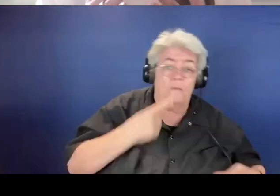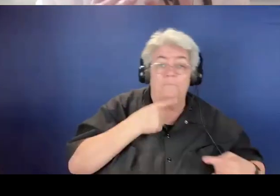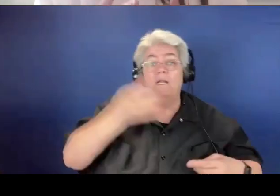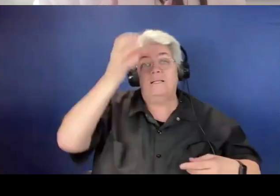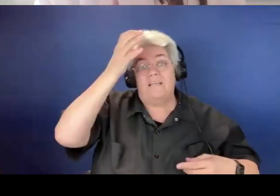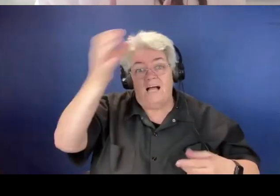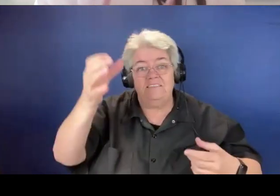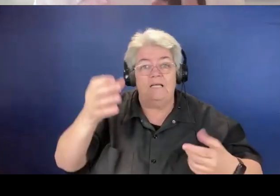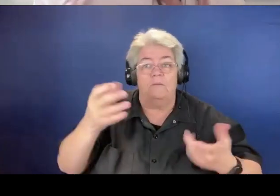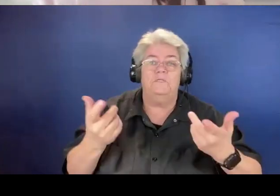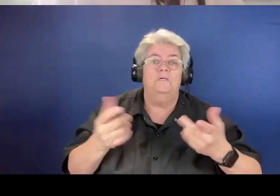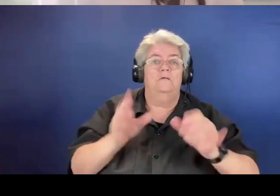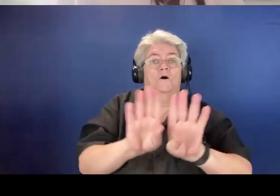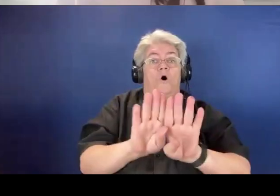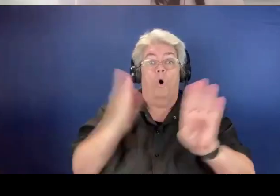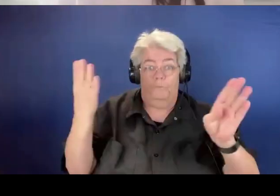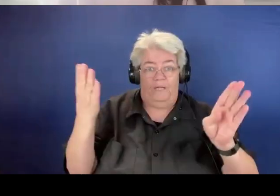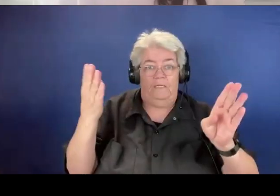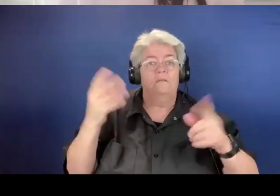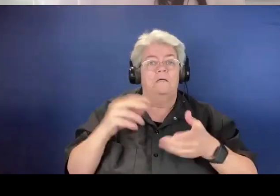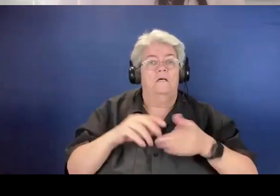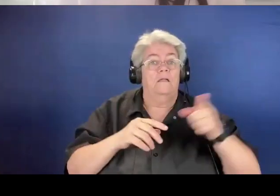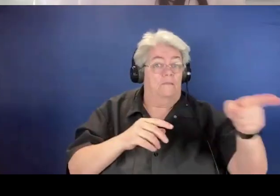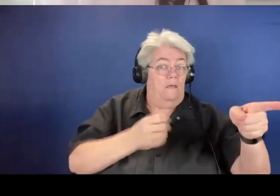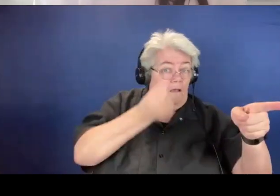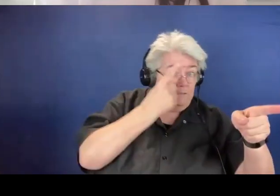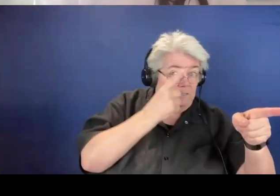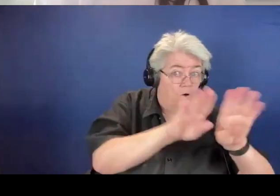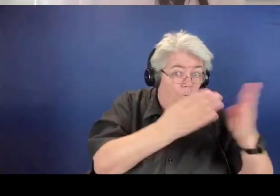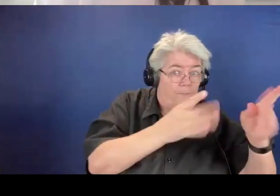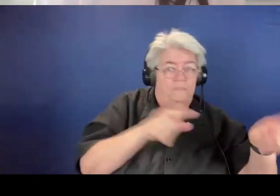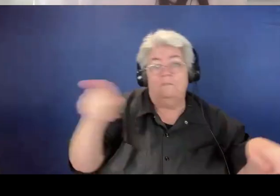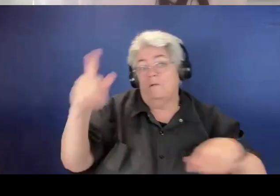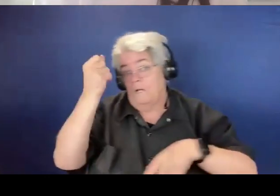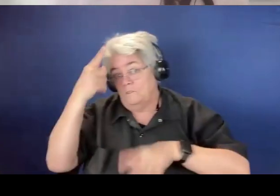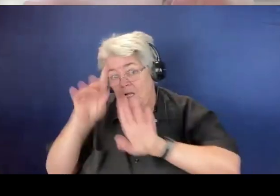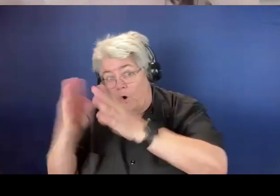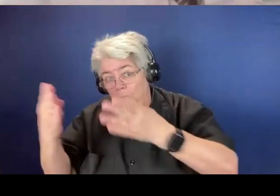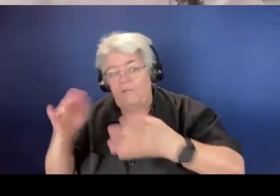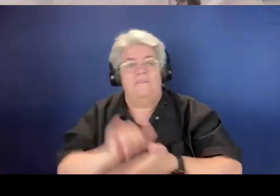So a measure of total vocabulary provides the best indicator of young